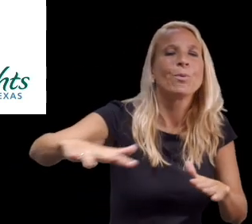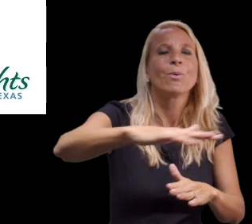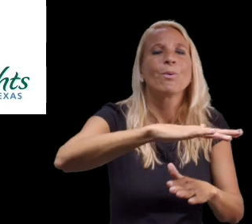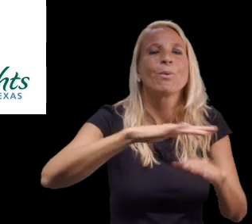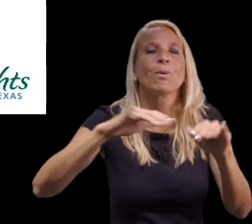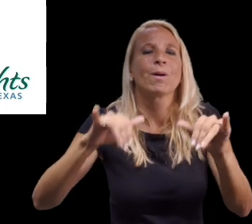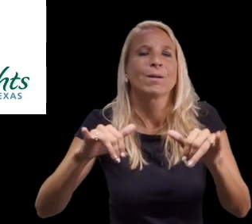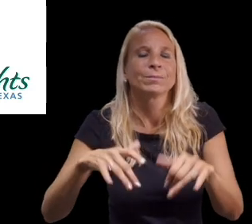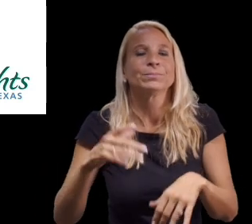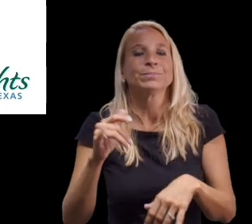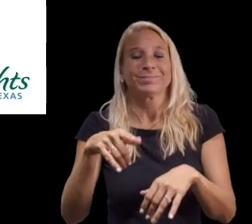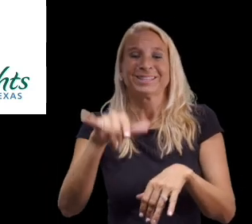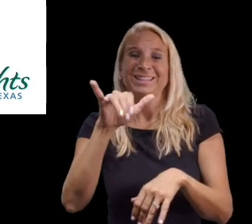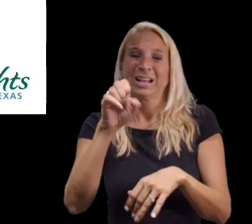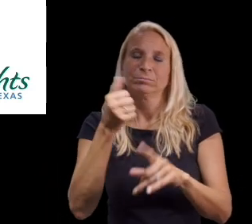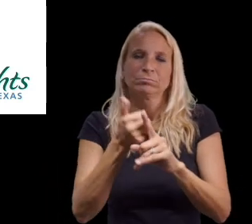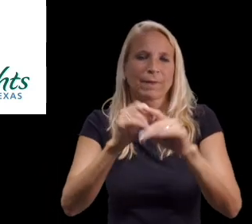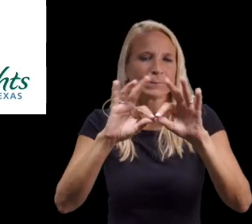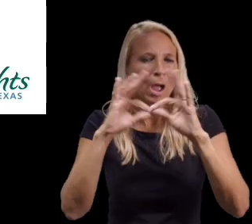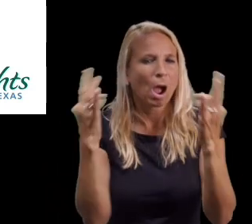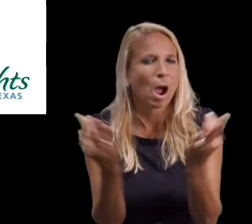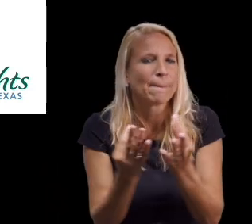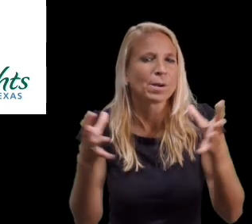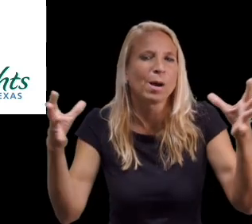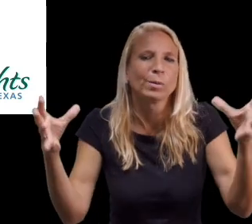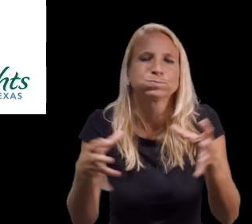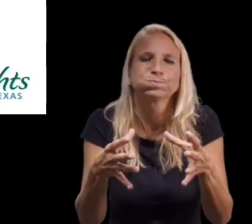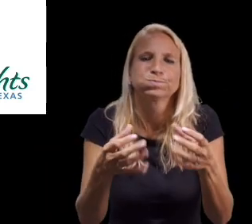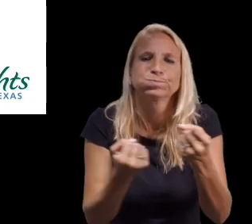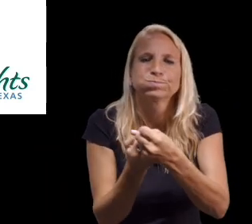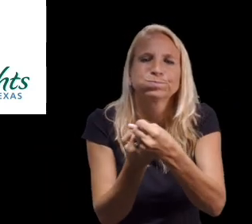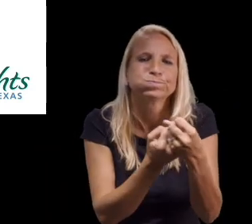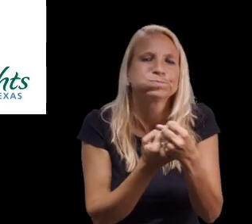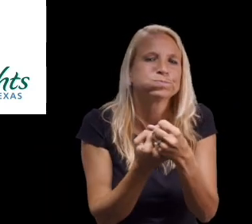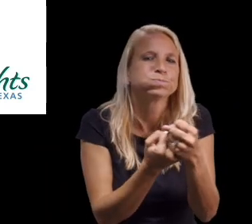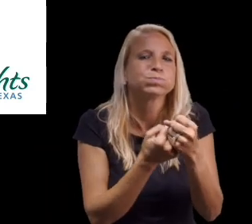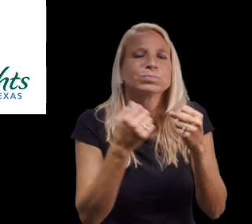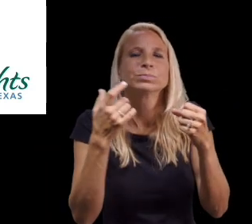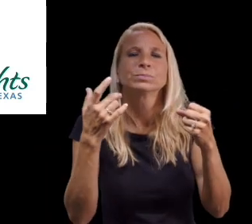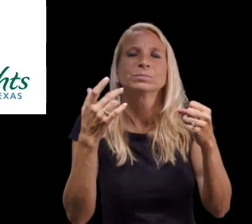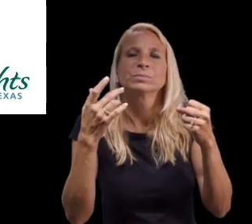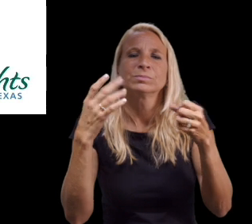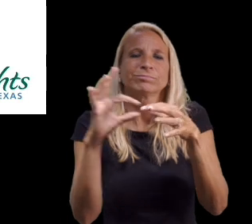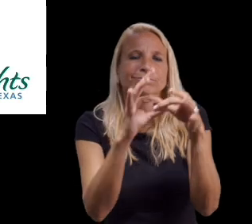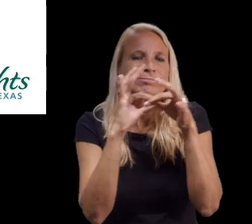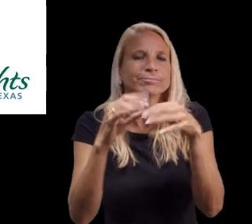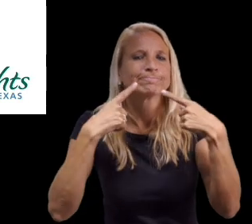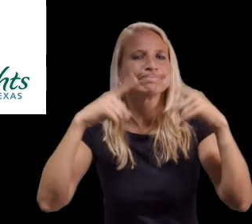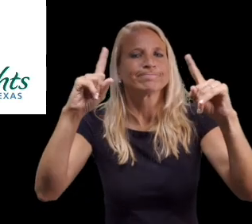YES services are family centered, they're coordinated and effective at preventing out-of-home placement